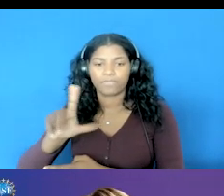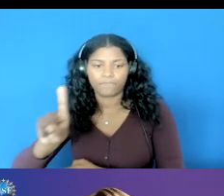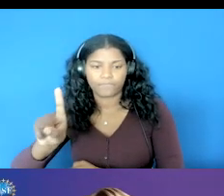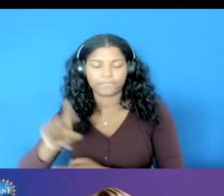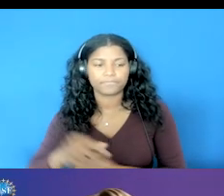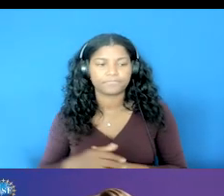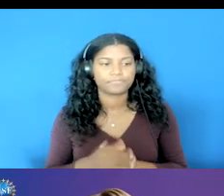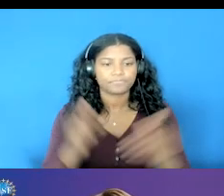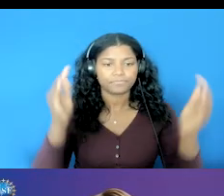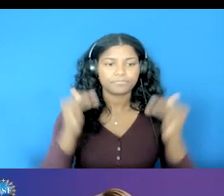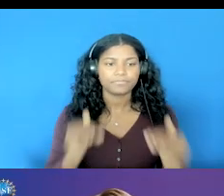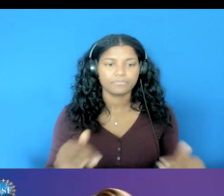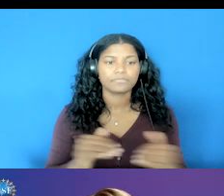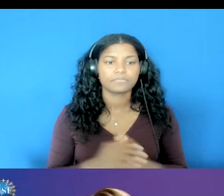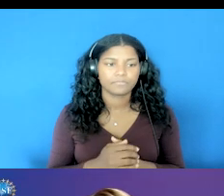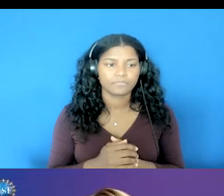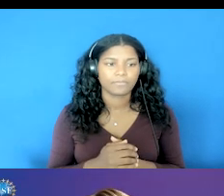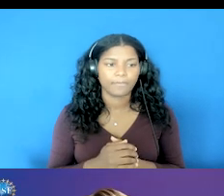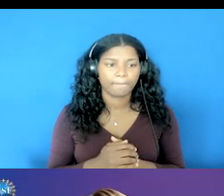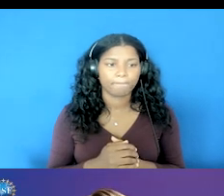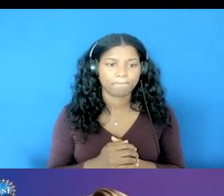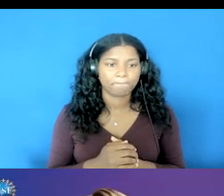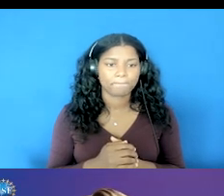Next. Moving to the post-baccalaureate stage, we have a new program